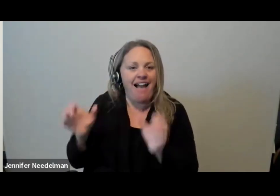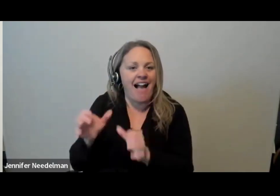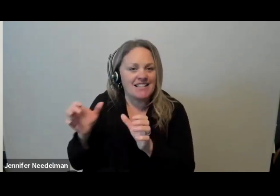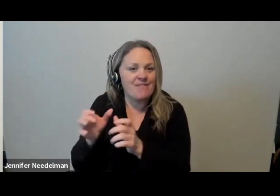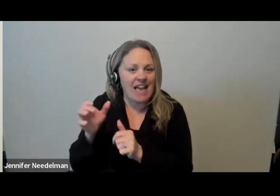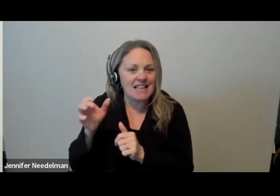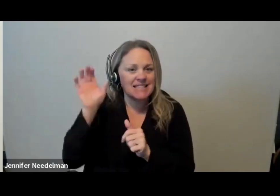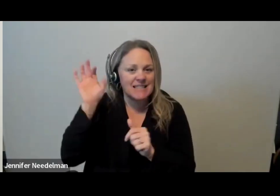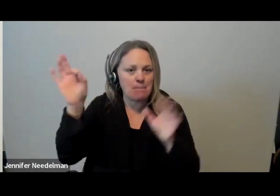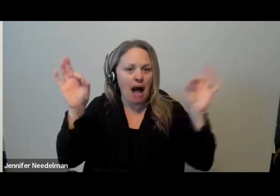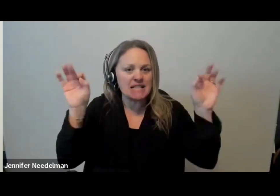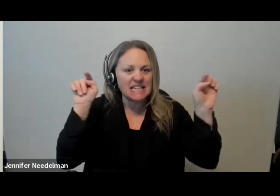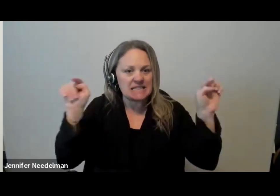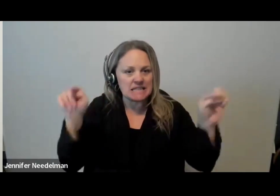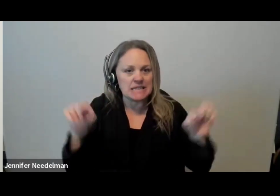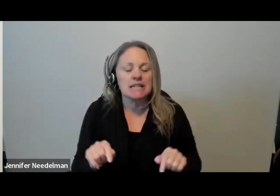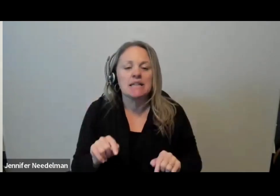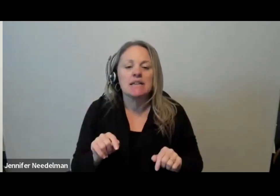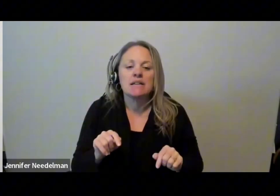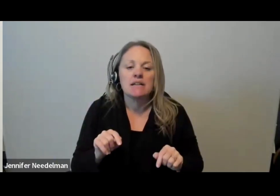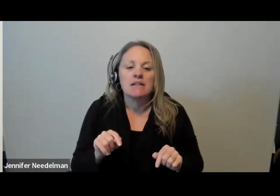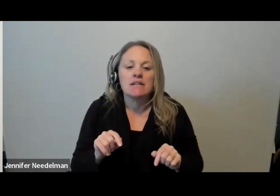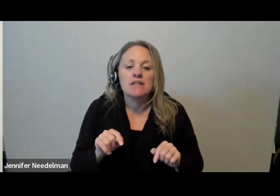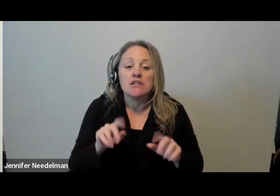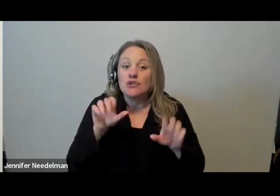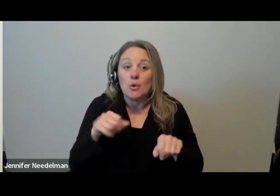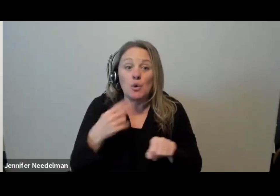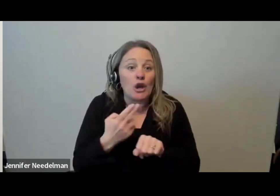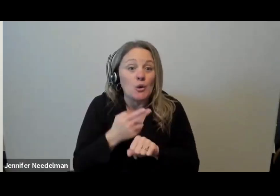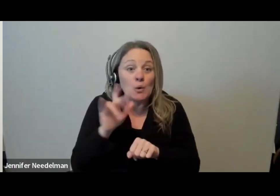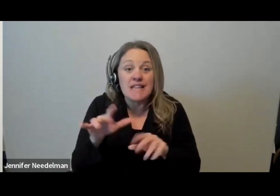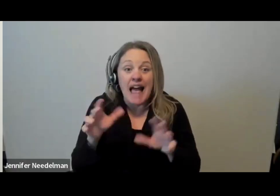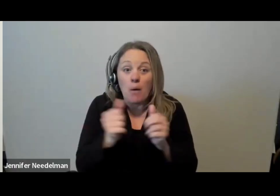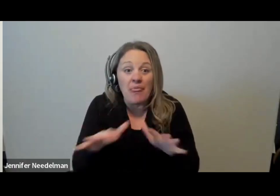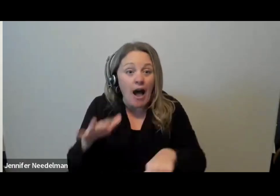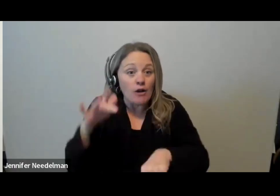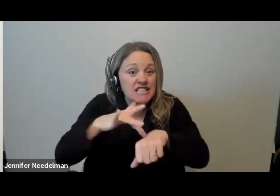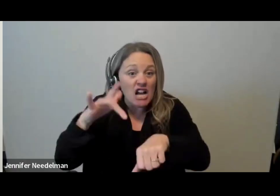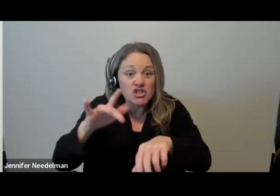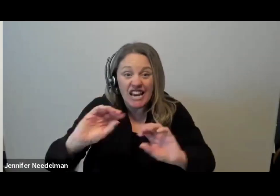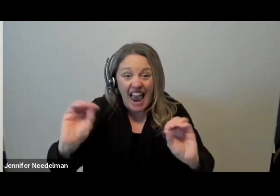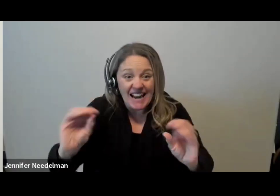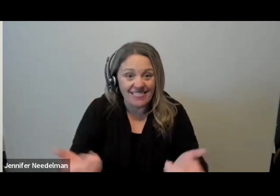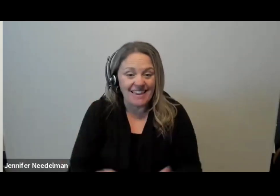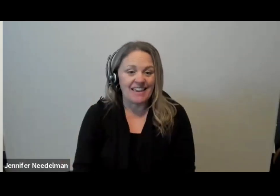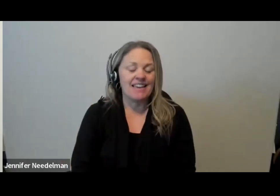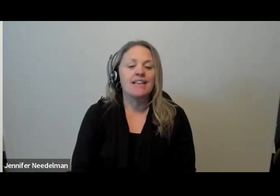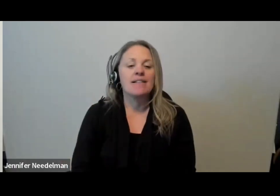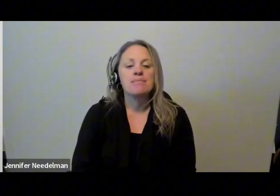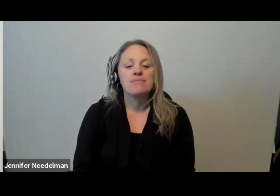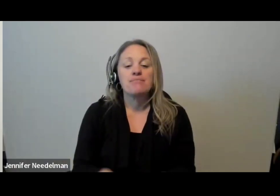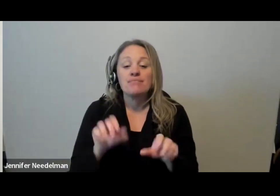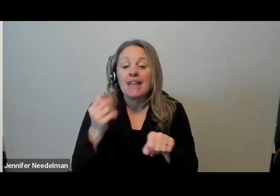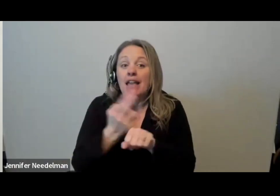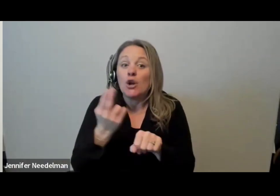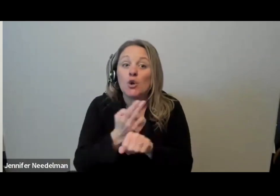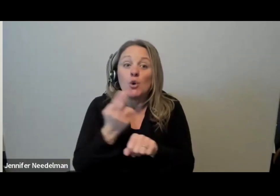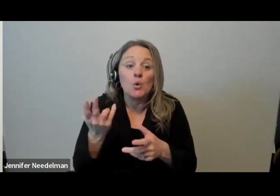And so that's a way for somebody to be able to choose those without ever being able to touch. They're also able to use a potentially a quad stick,